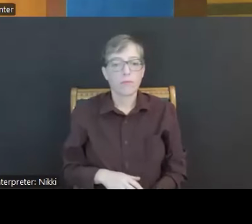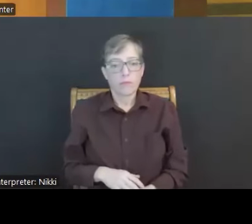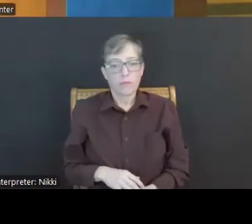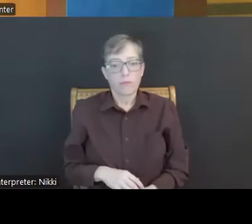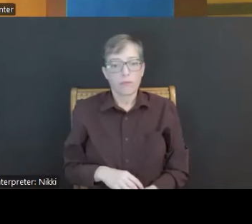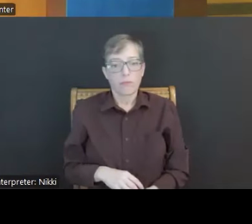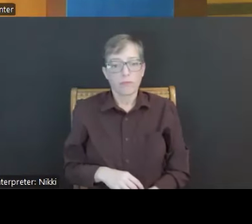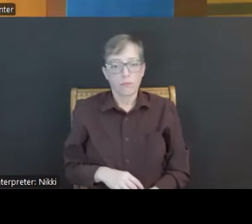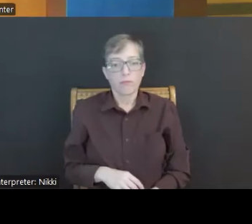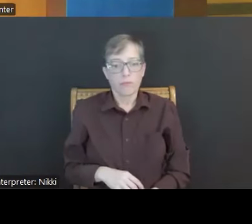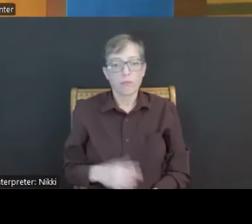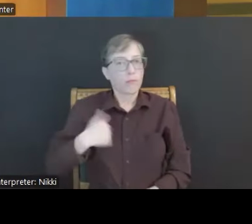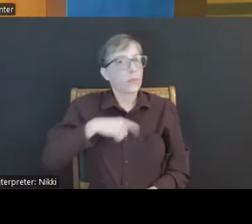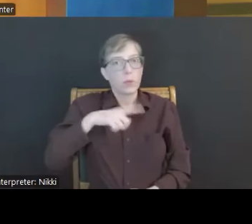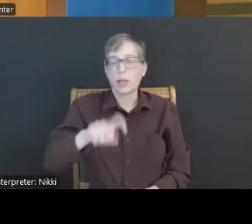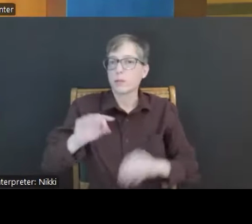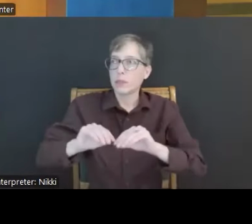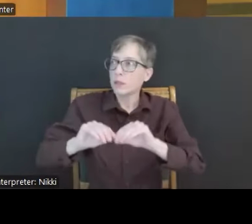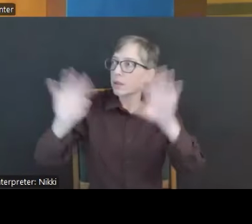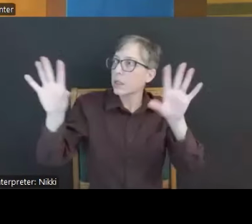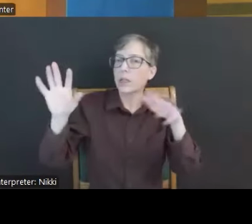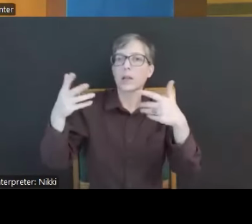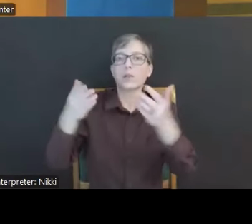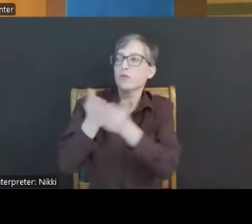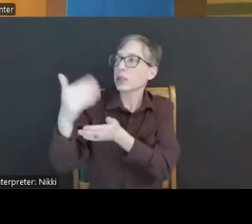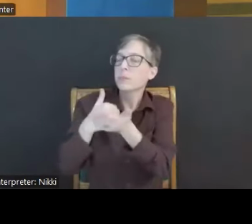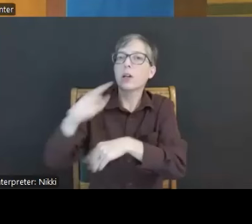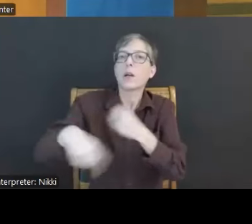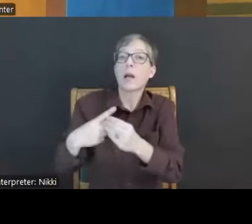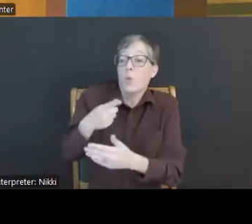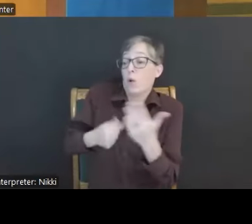should be transparent about things that we can offer and things that we cannot offer um you